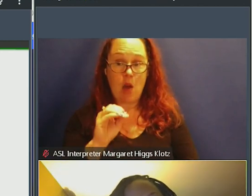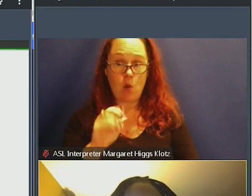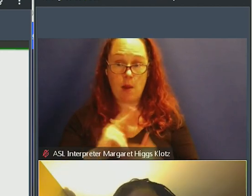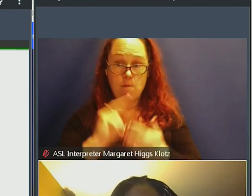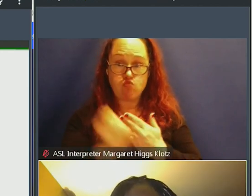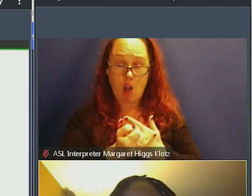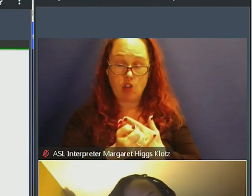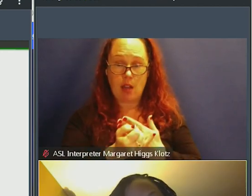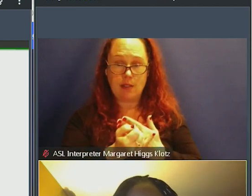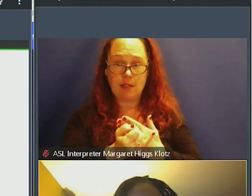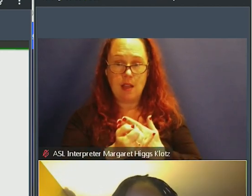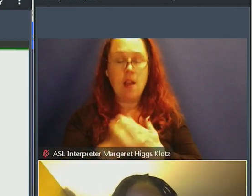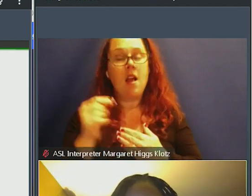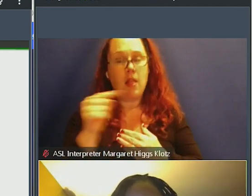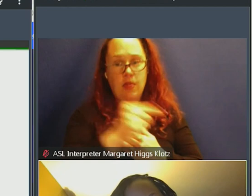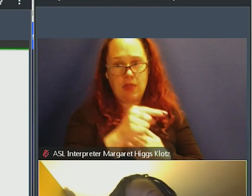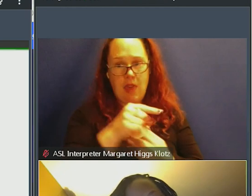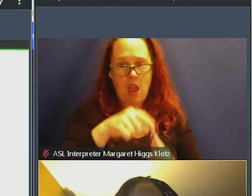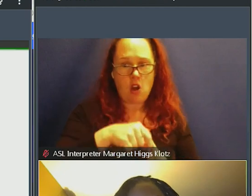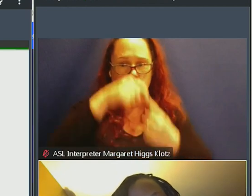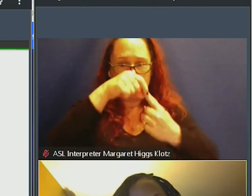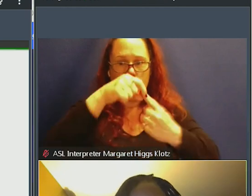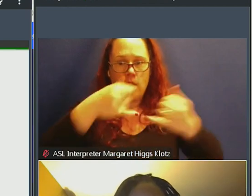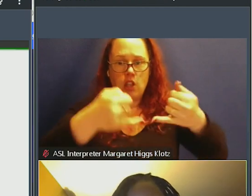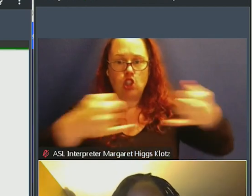exclusive jurisdiction of the planning board,